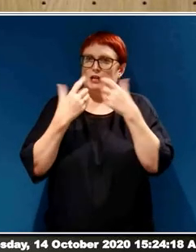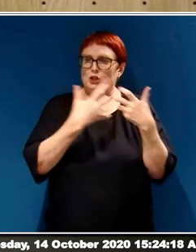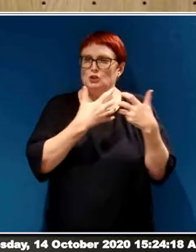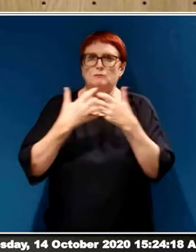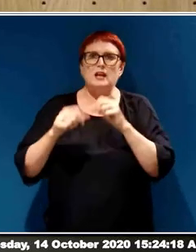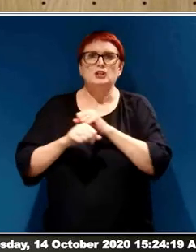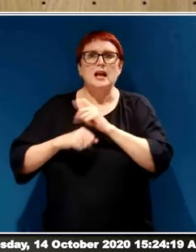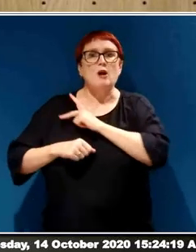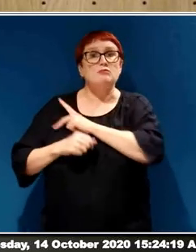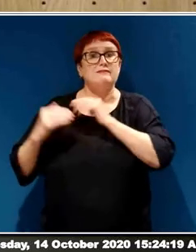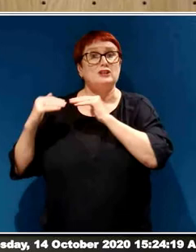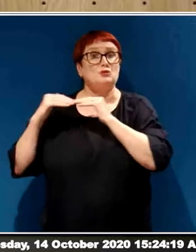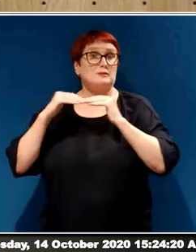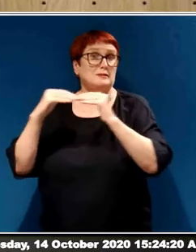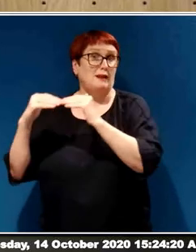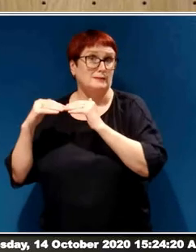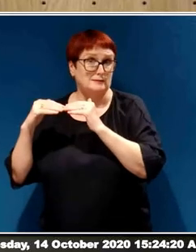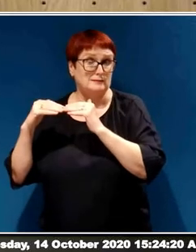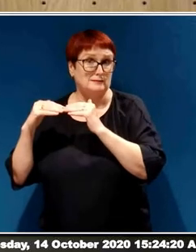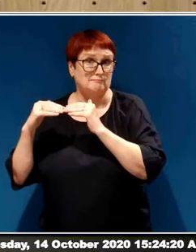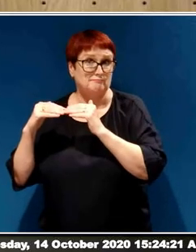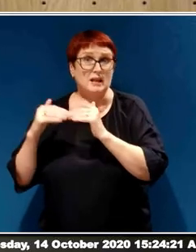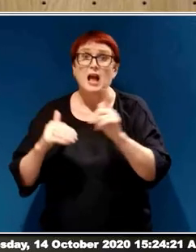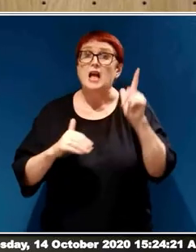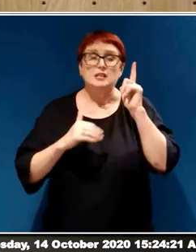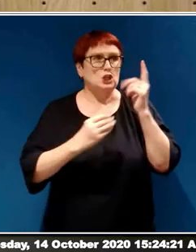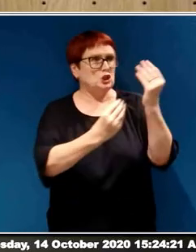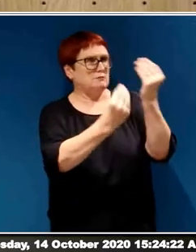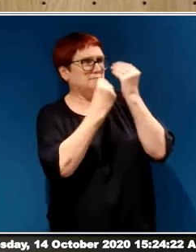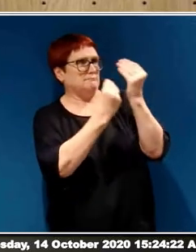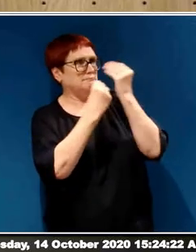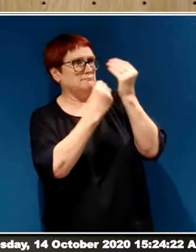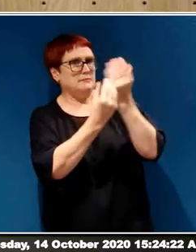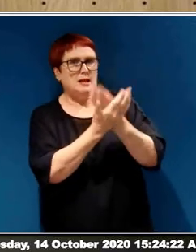Teachers receive training on how to diversify learning for students in their